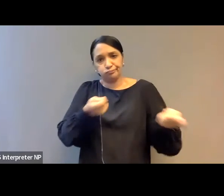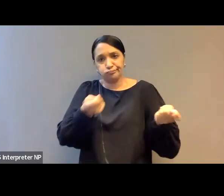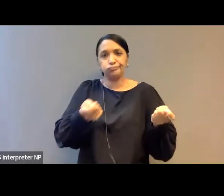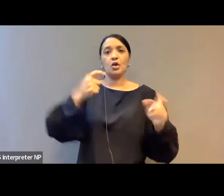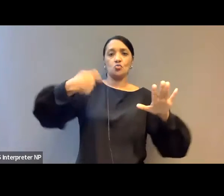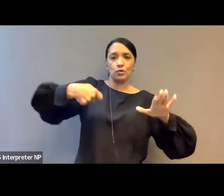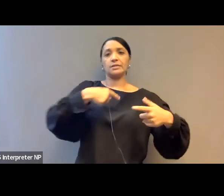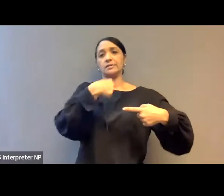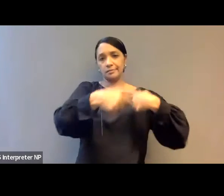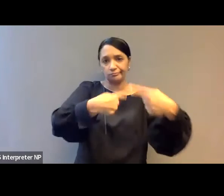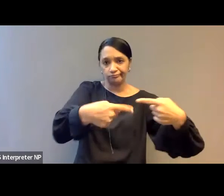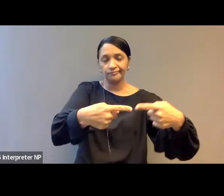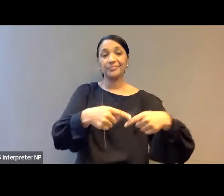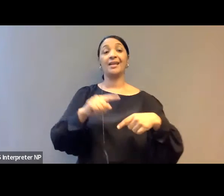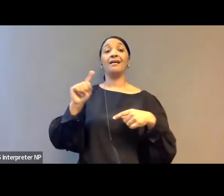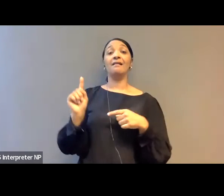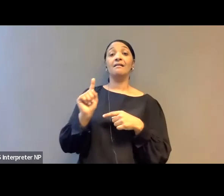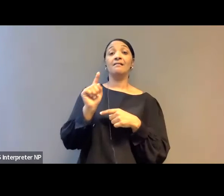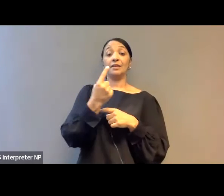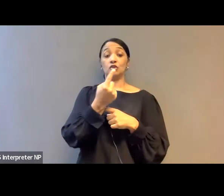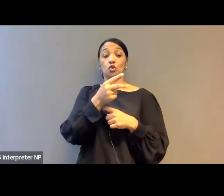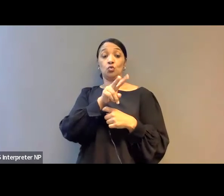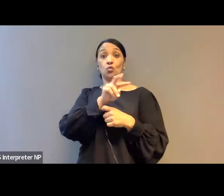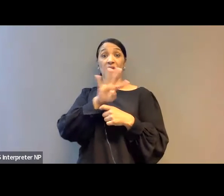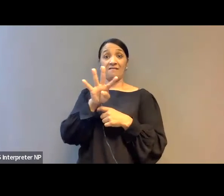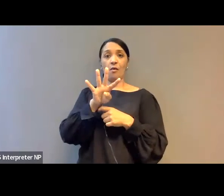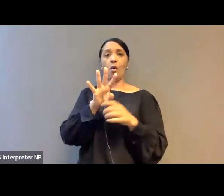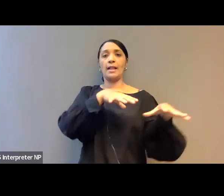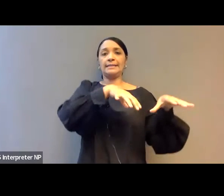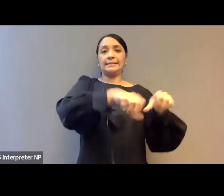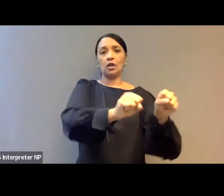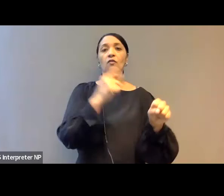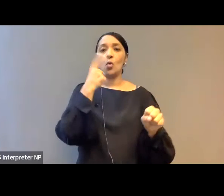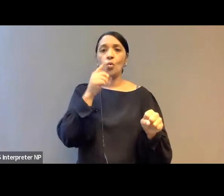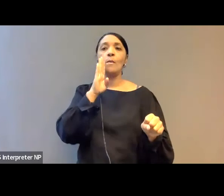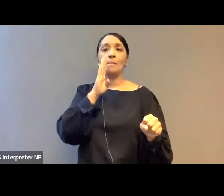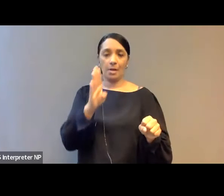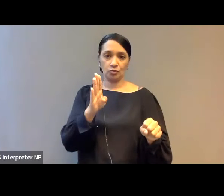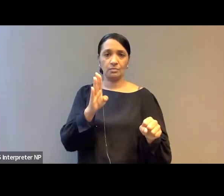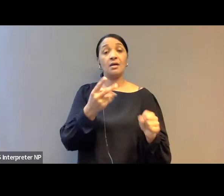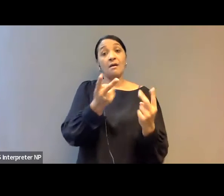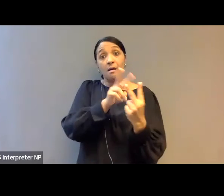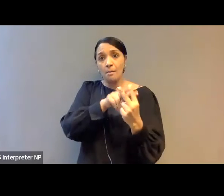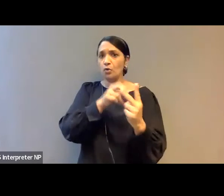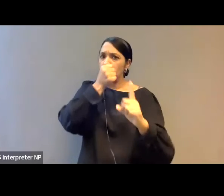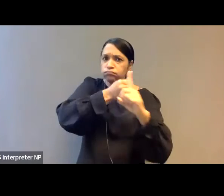and from the first semester of 2024, it will be Belgium. They are both very strong advocates for the card,